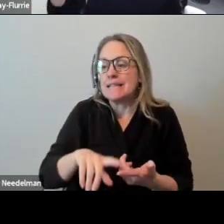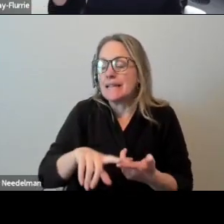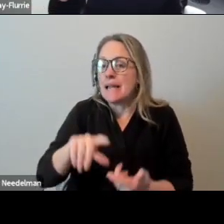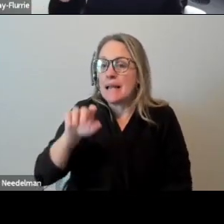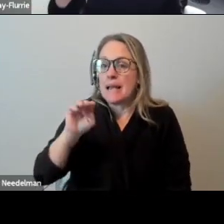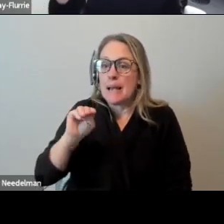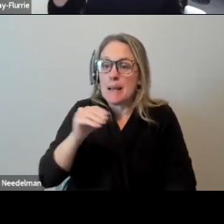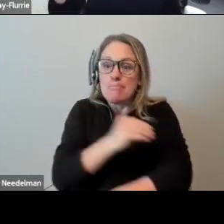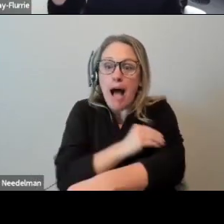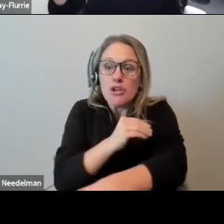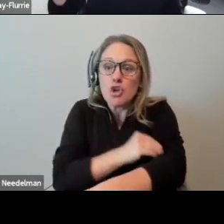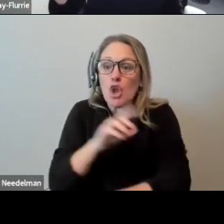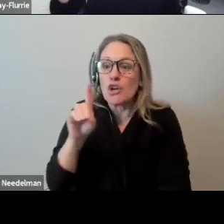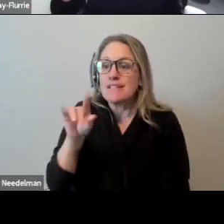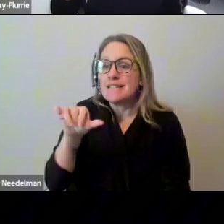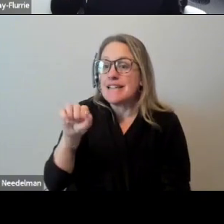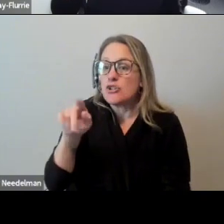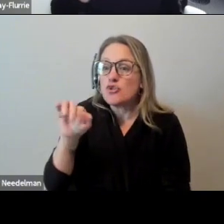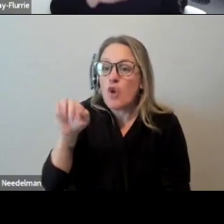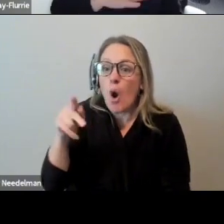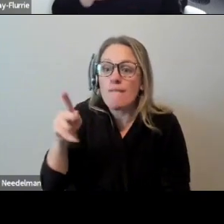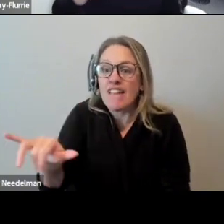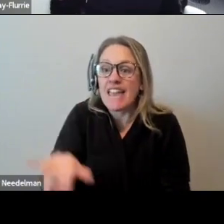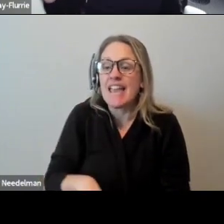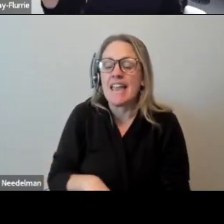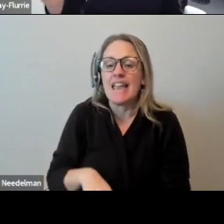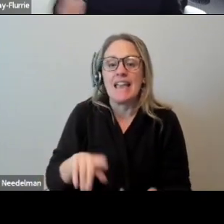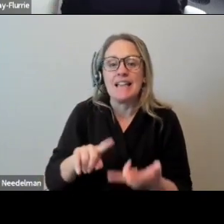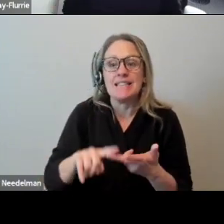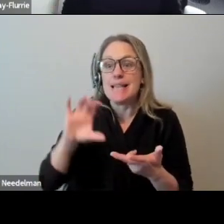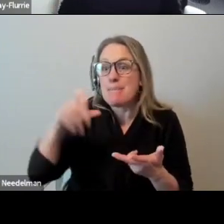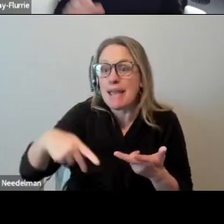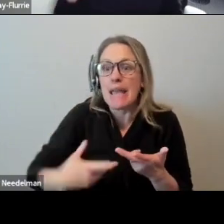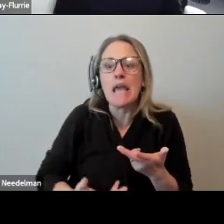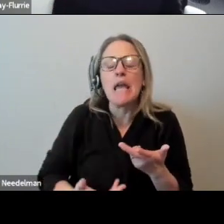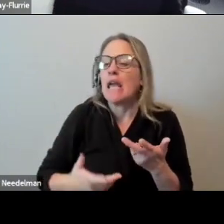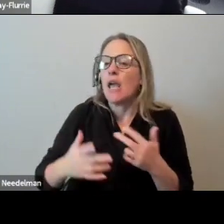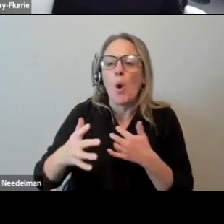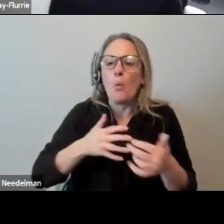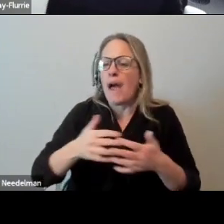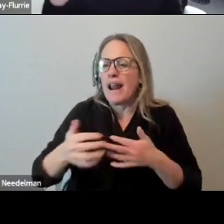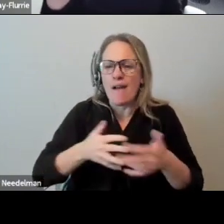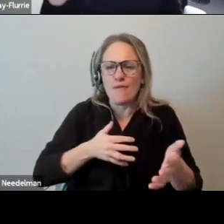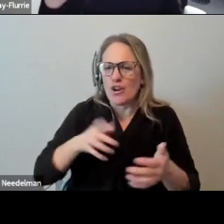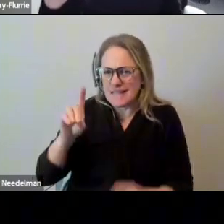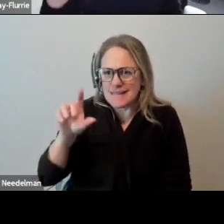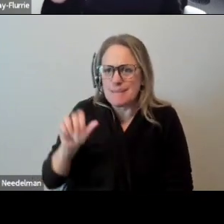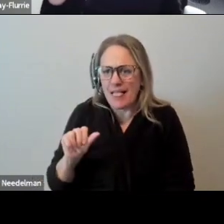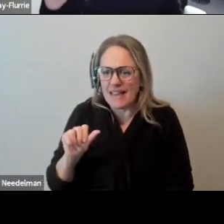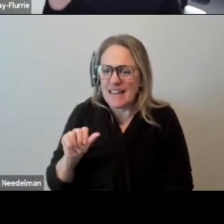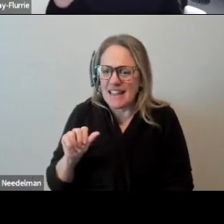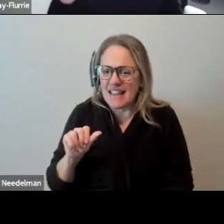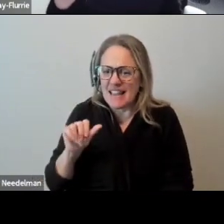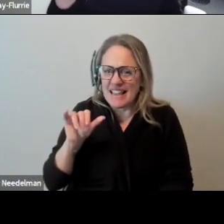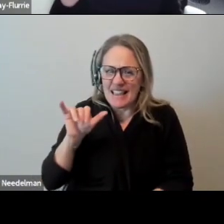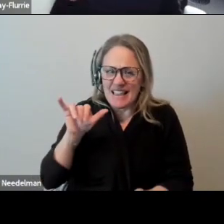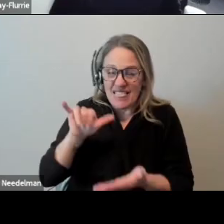cerebral palsy, whatever it may be from child to adult. So that little piece at the top is actually the mouse.